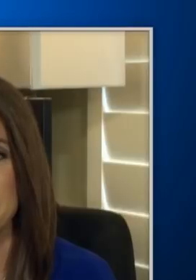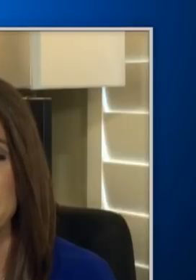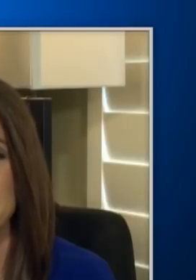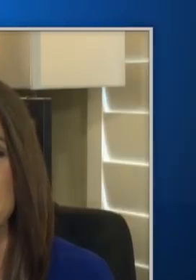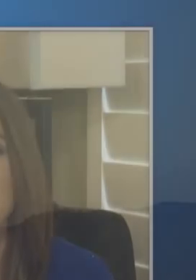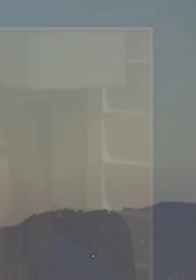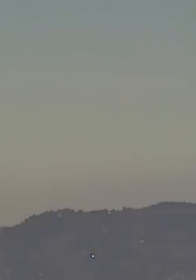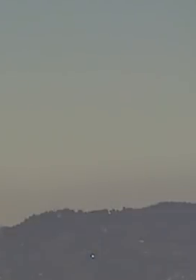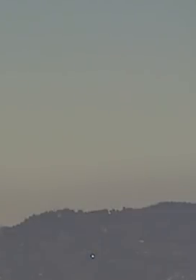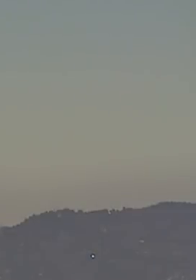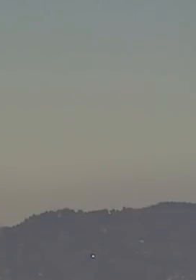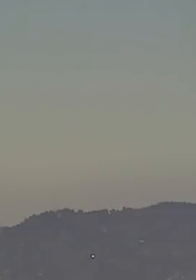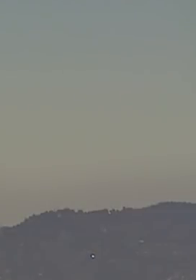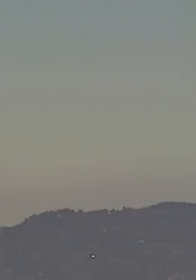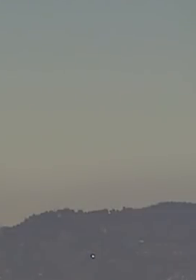CALIFORNIA BECAUSE OF COVID-19 AND 24 PEOPLE DIED JUST OVER THE FOURTH